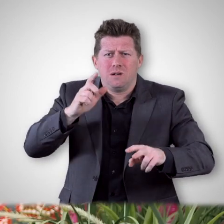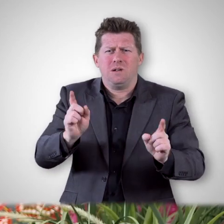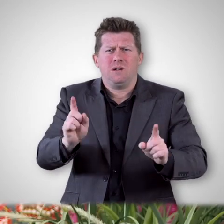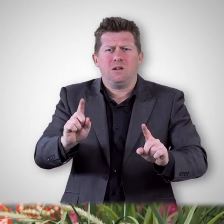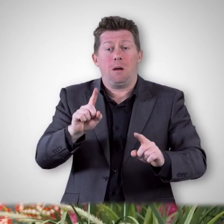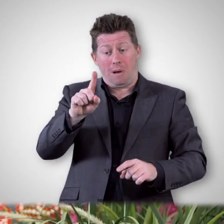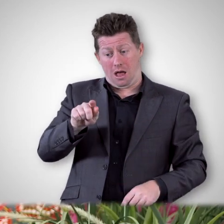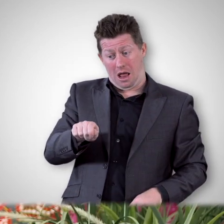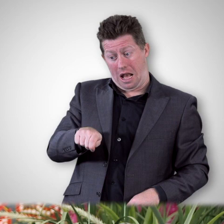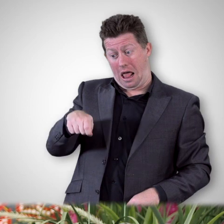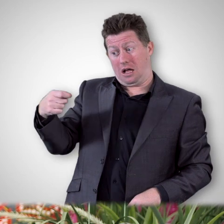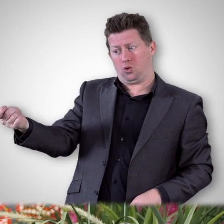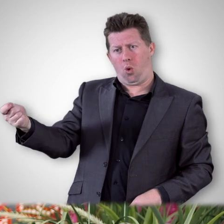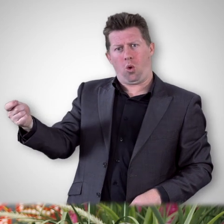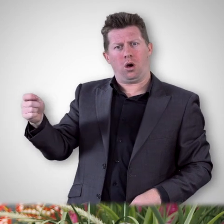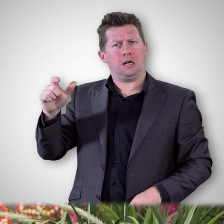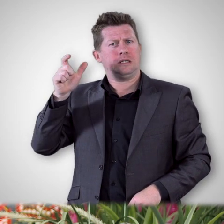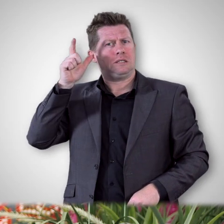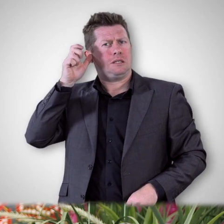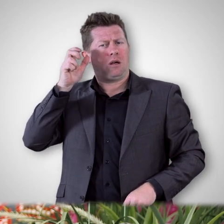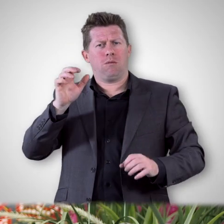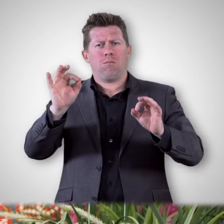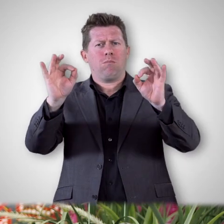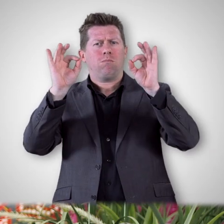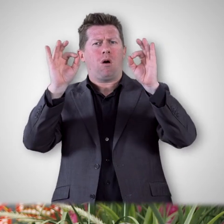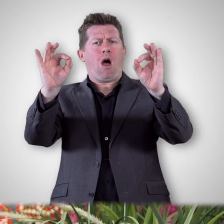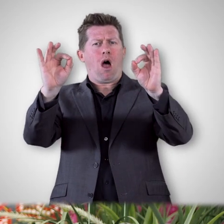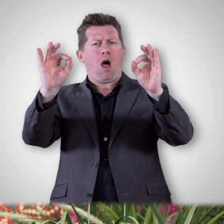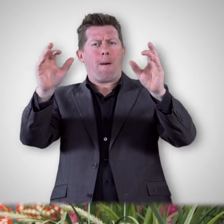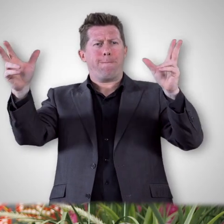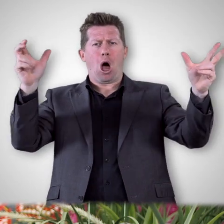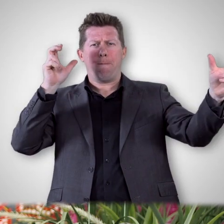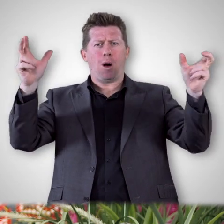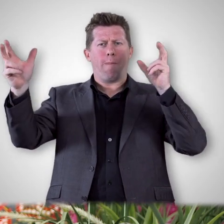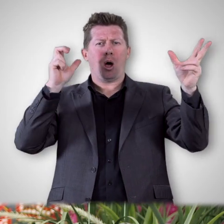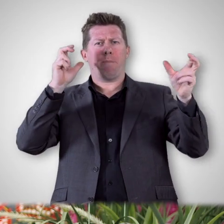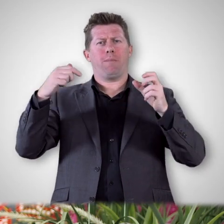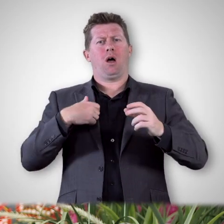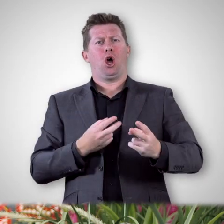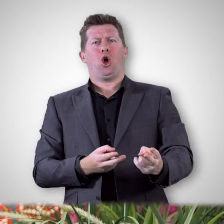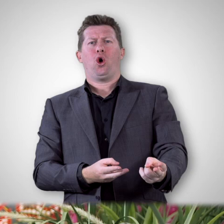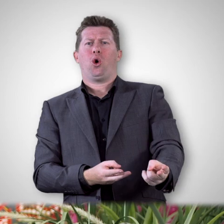But in the movie theater next door the sound is perfect, it's pitch nice and loud so that